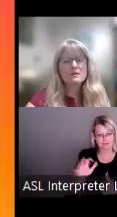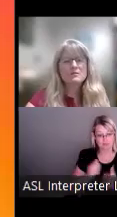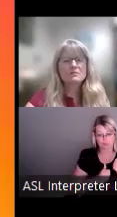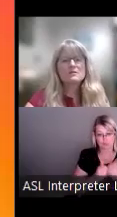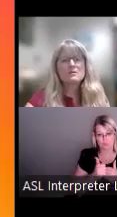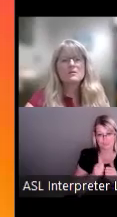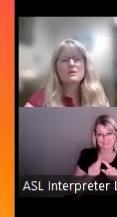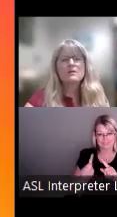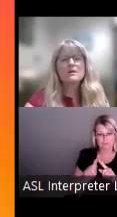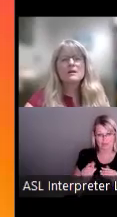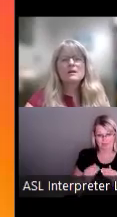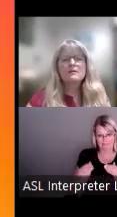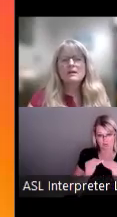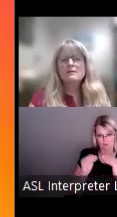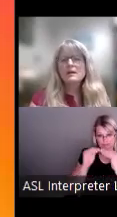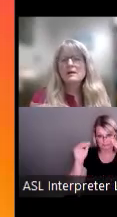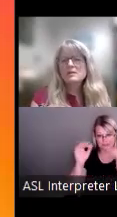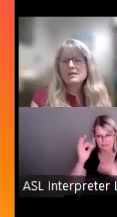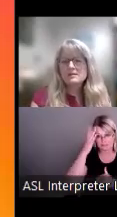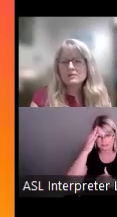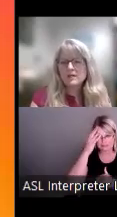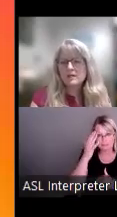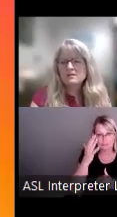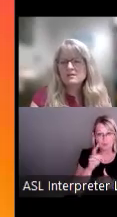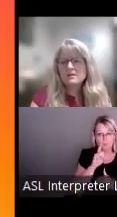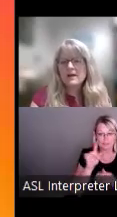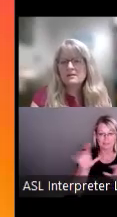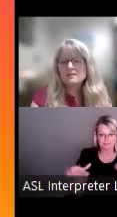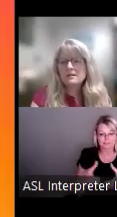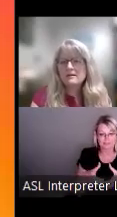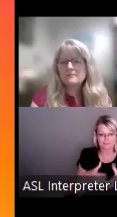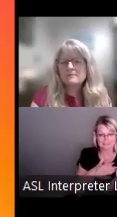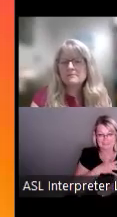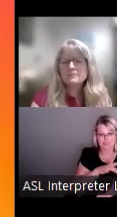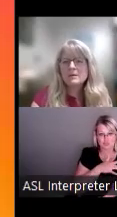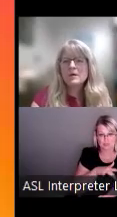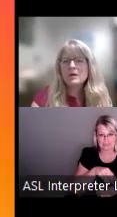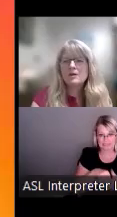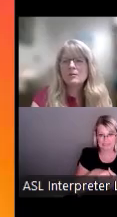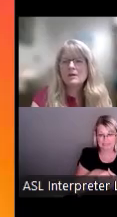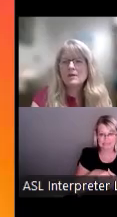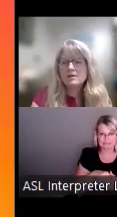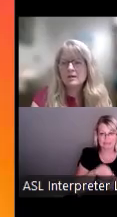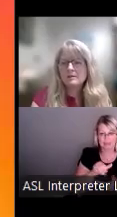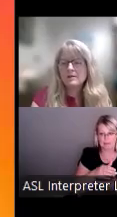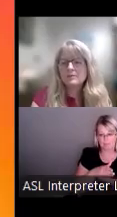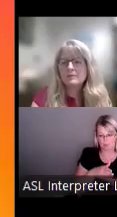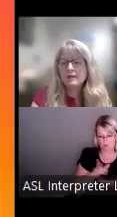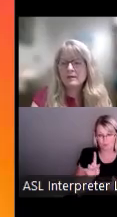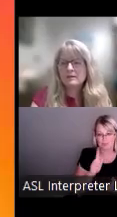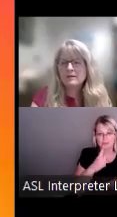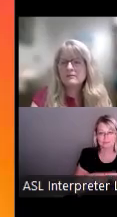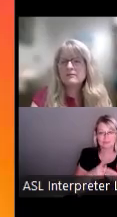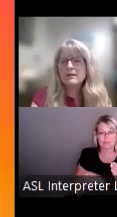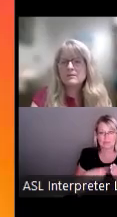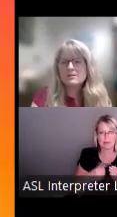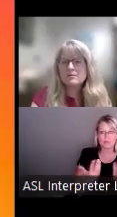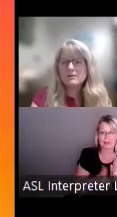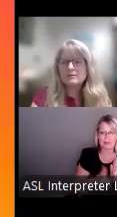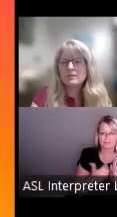spectrum disorder, we've kind of lumped sensory into that part where they talk about the repetitive and restrictive